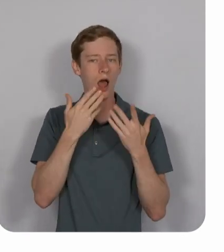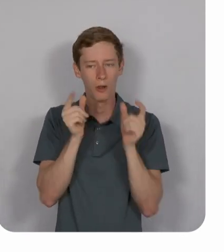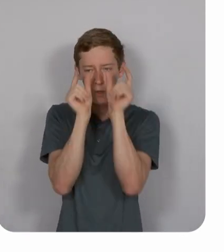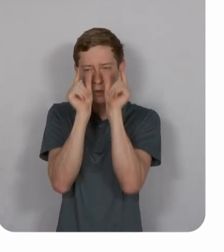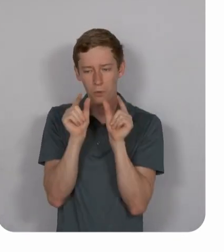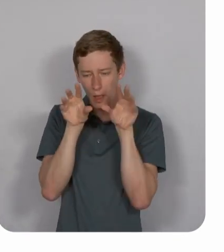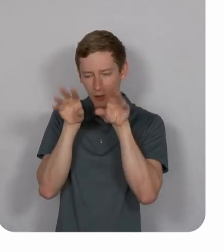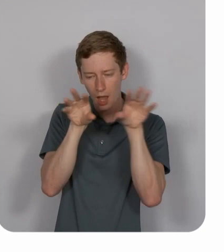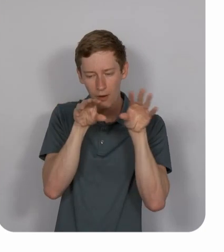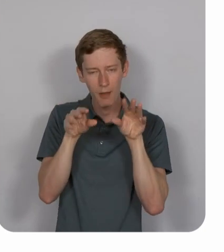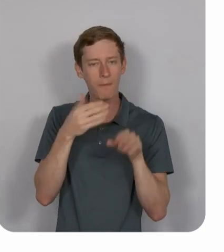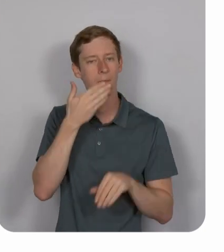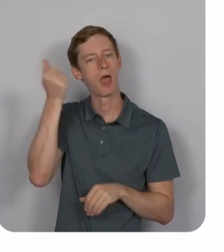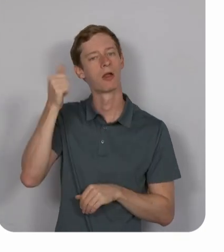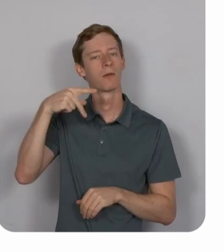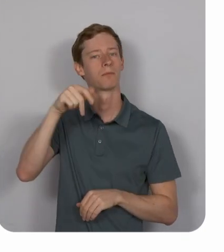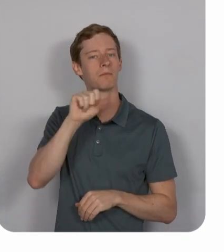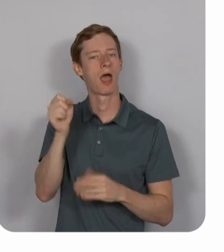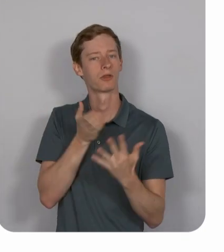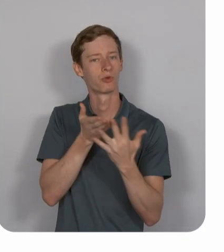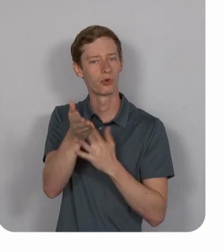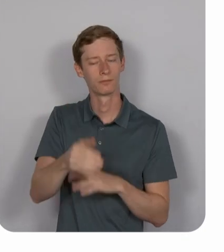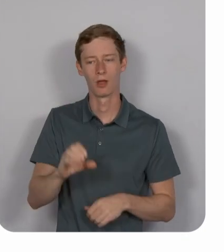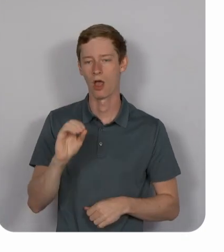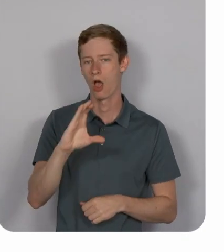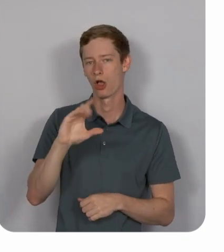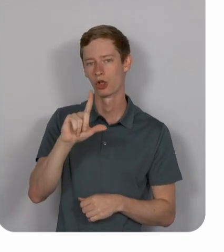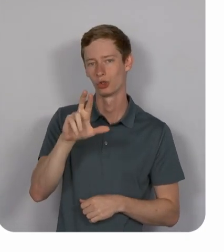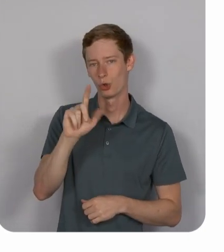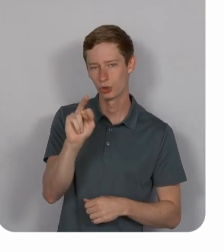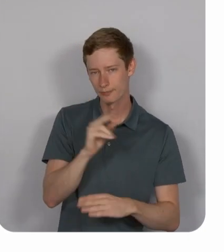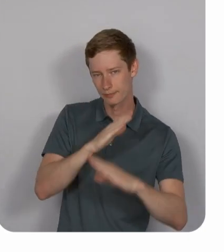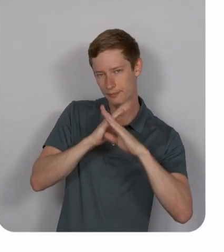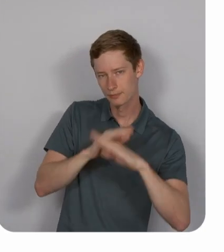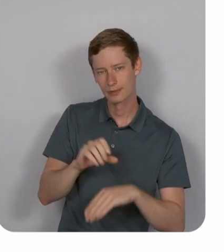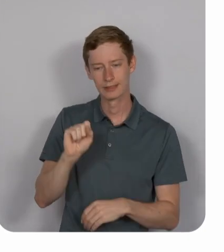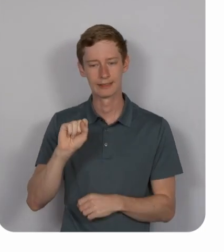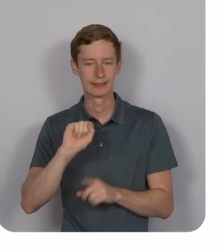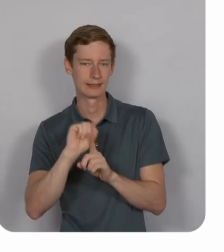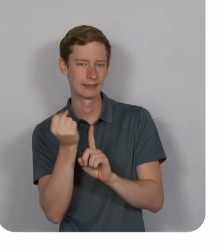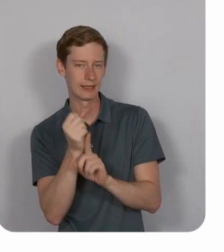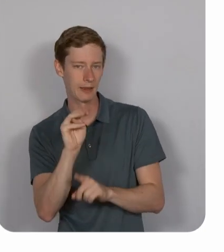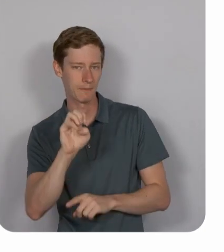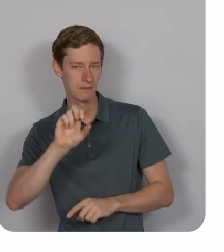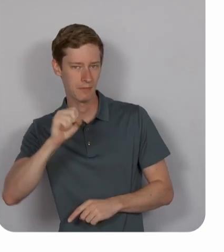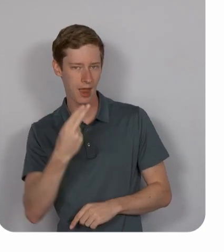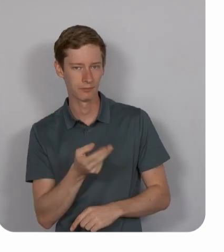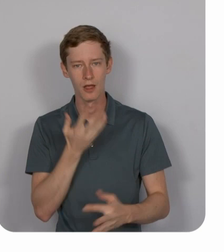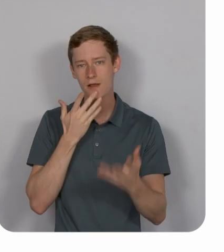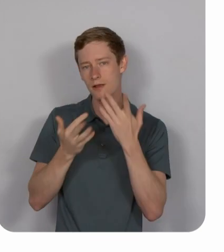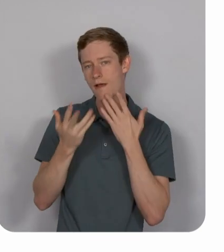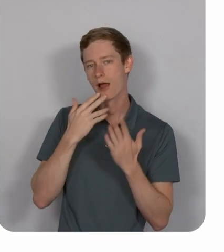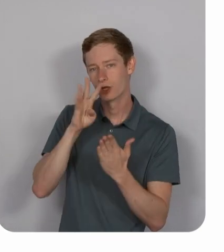and new features like occlusion, scene mesh, Depth APIs and color lookup tables. Touch Plus controllers.